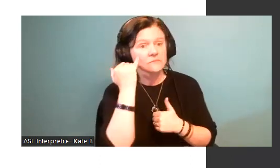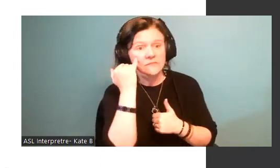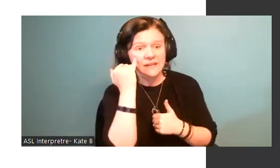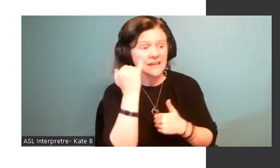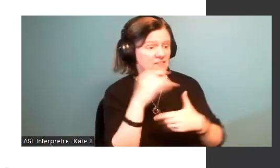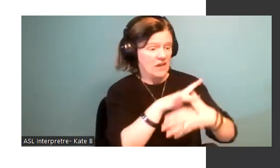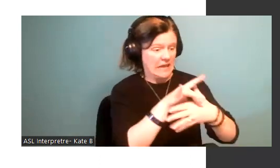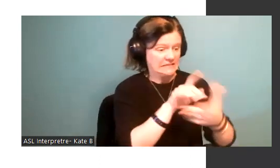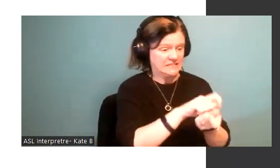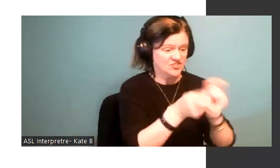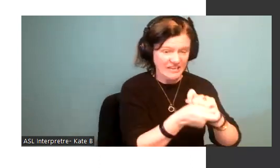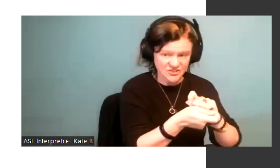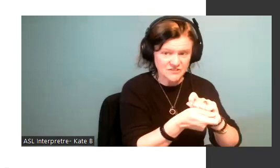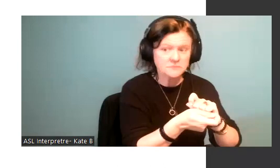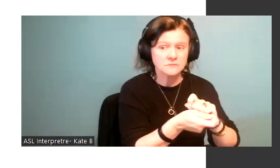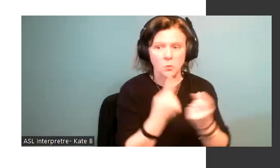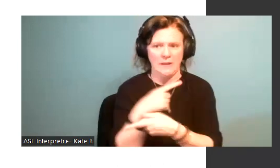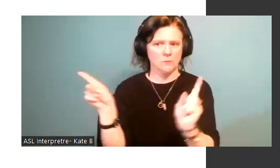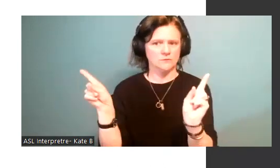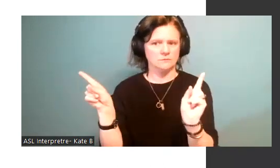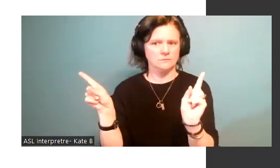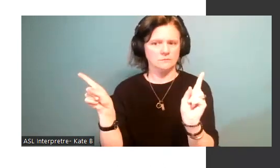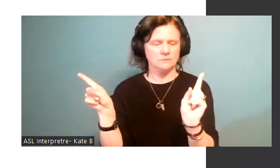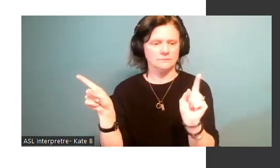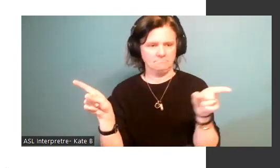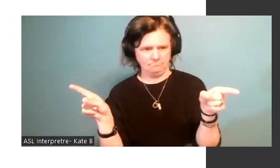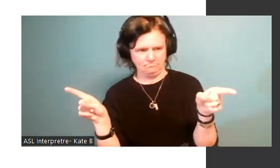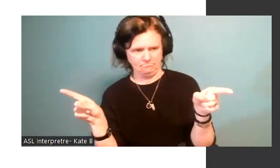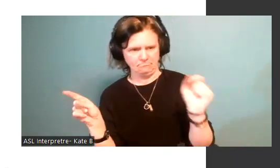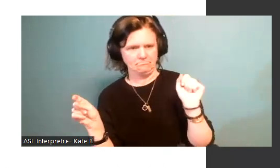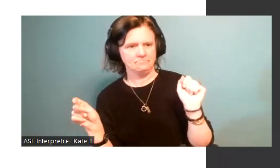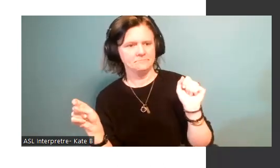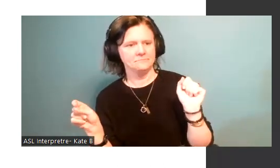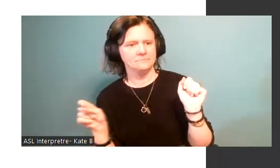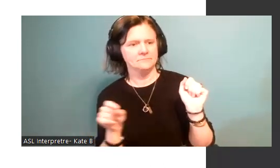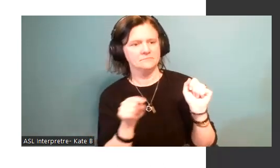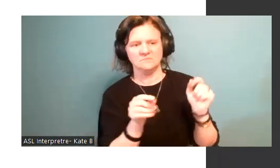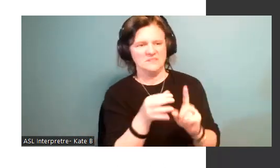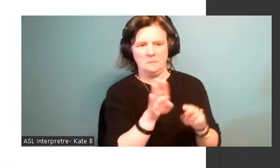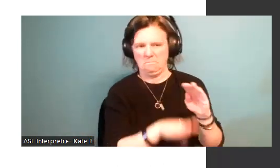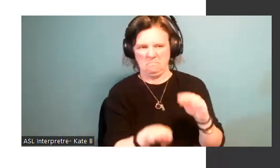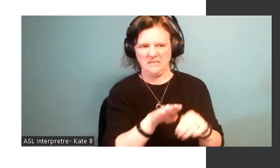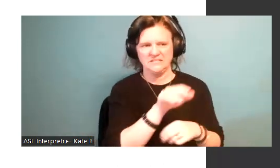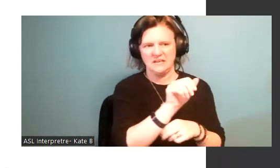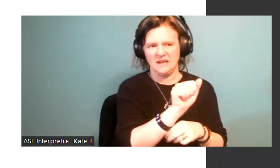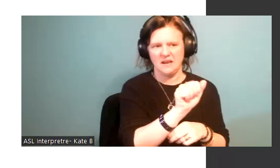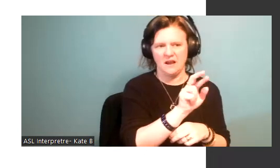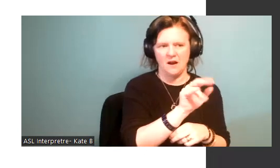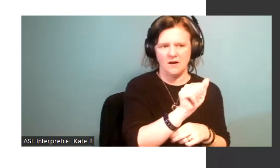careful when using that. But indeed, on to live regions. ARIA equals live. It announces content